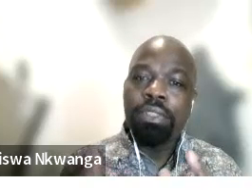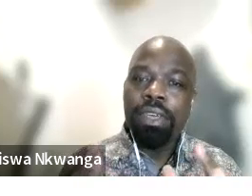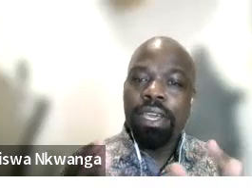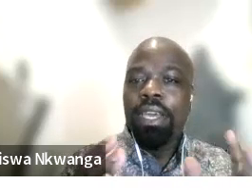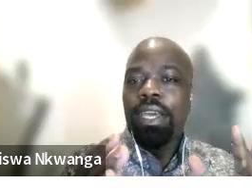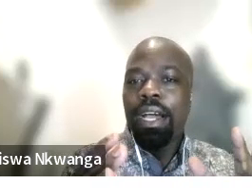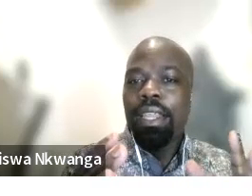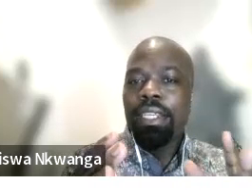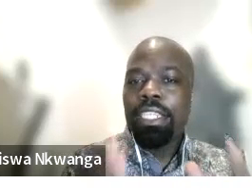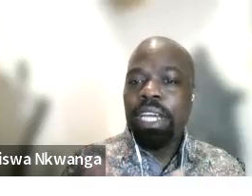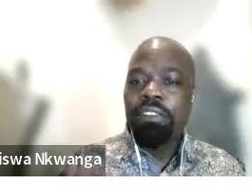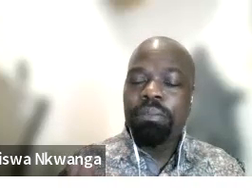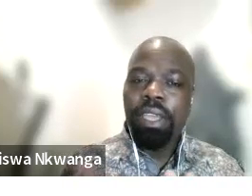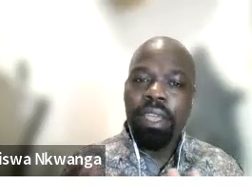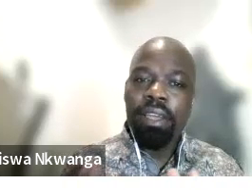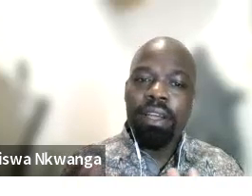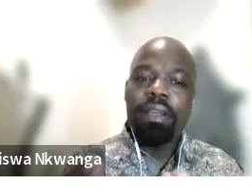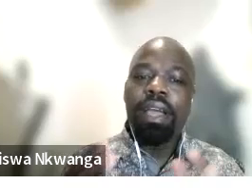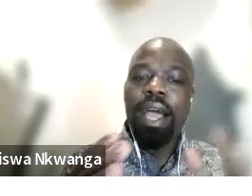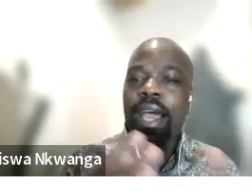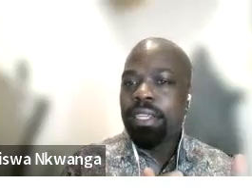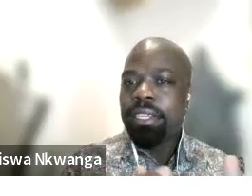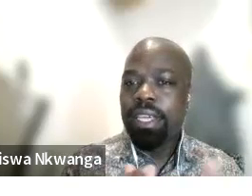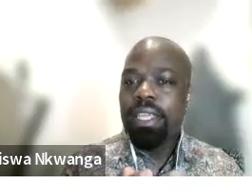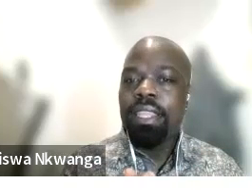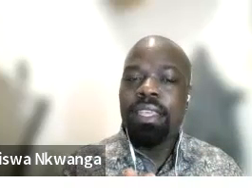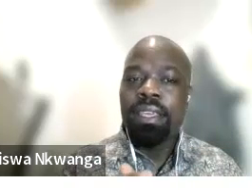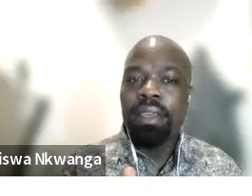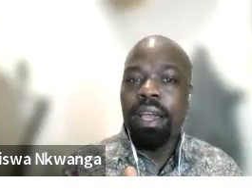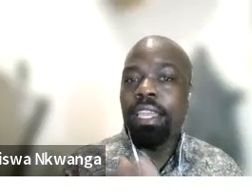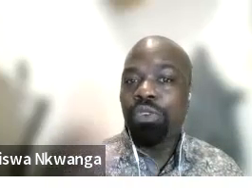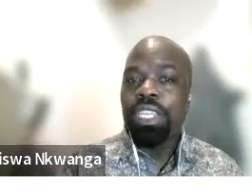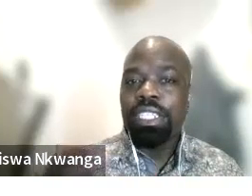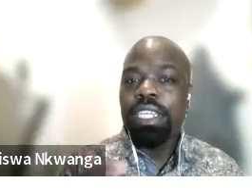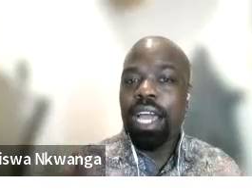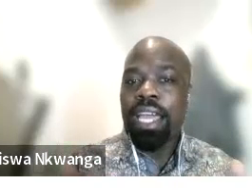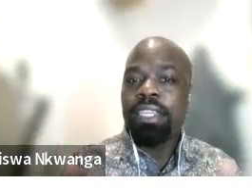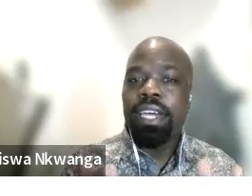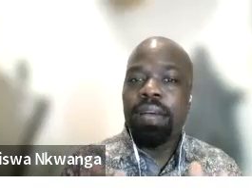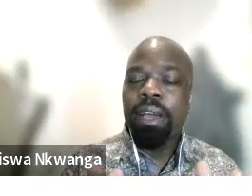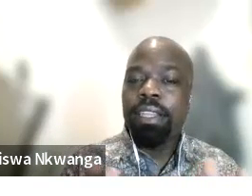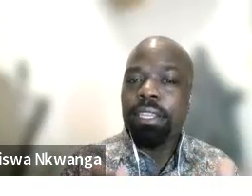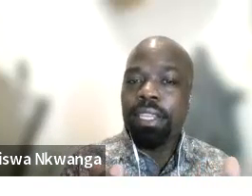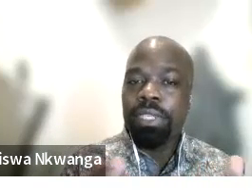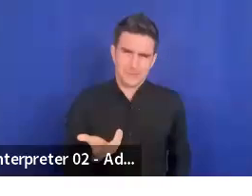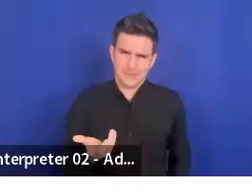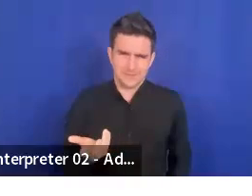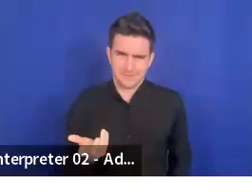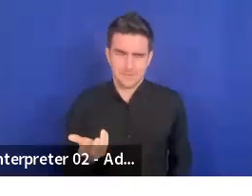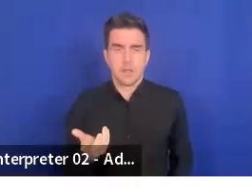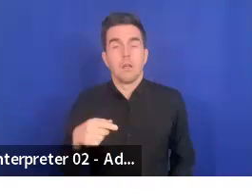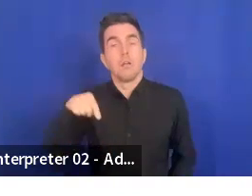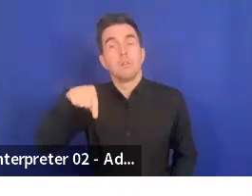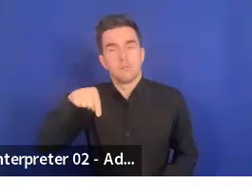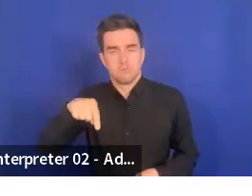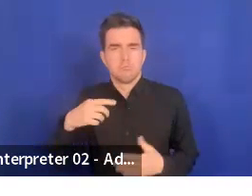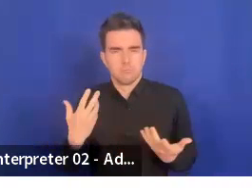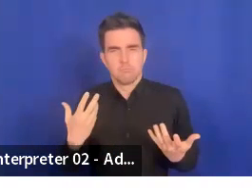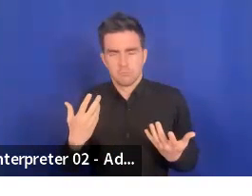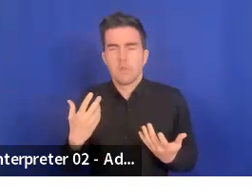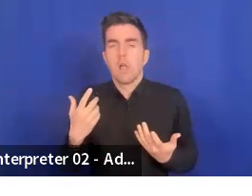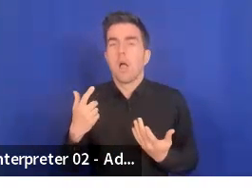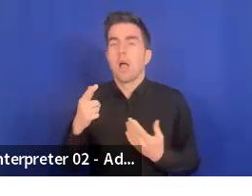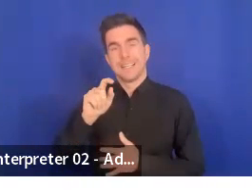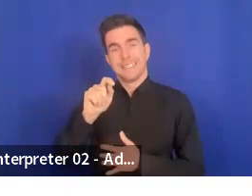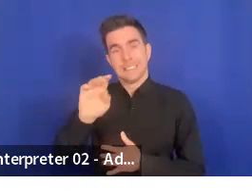Both the TB High Level Meeting in 2018 and UHC High Level Meeting in 2019, they both